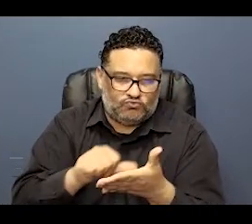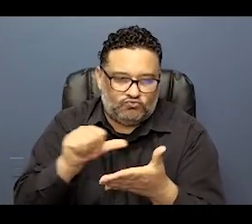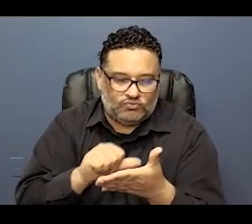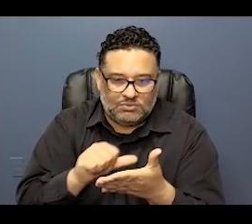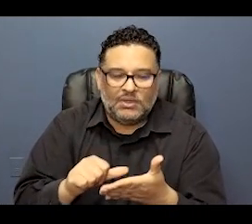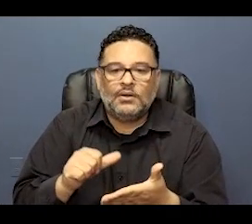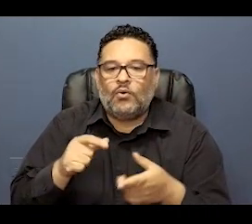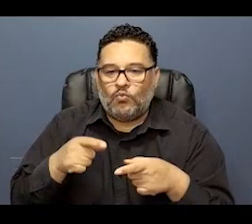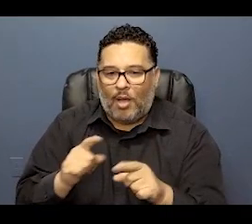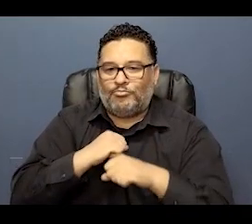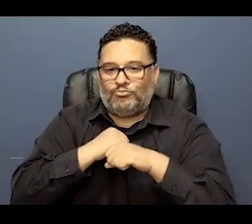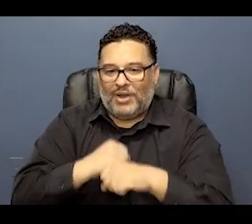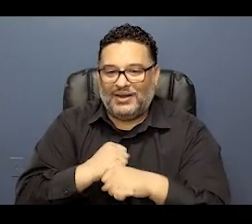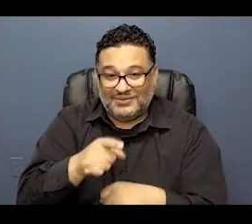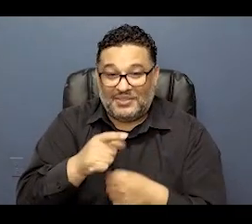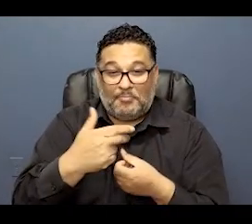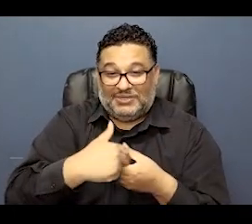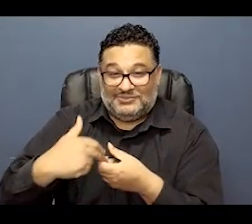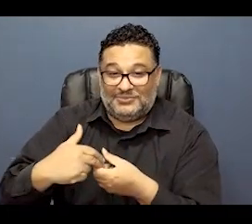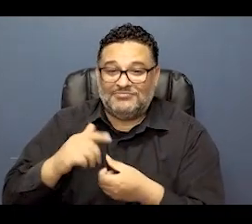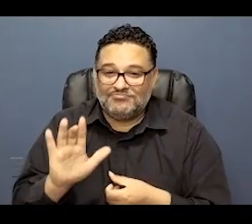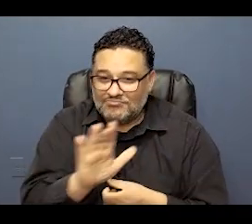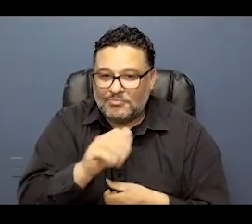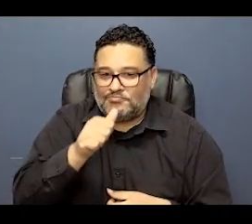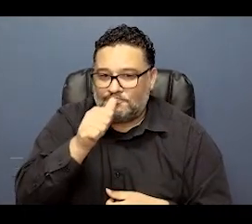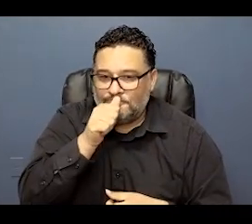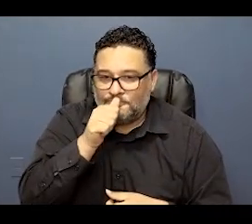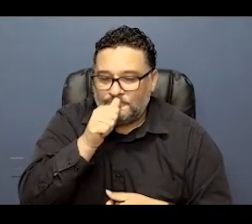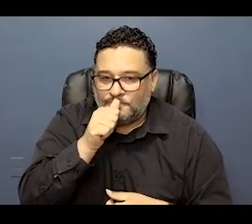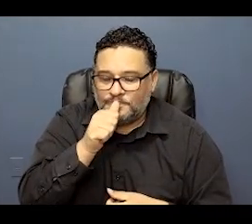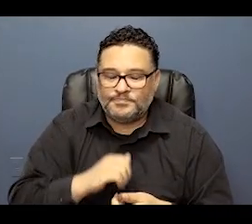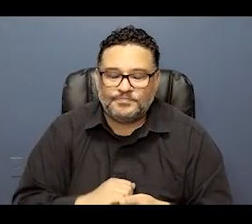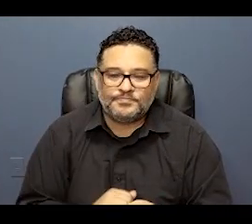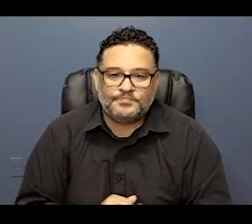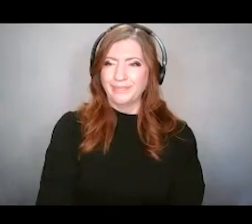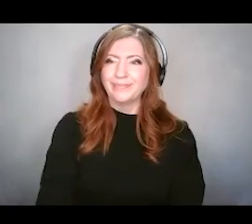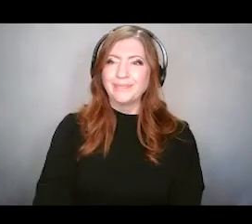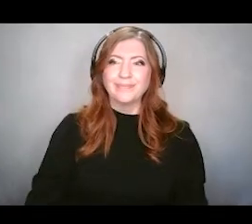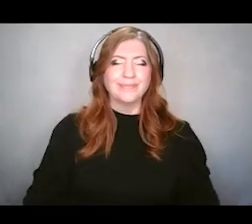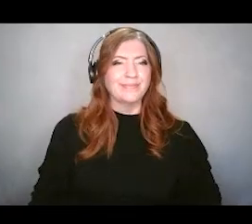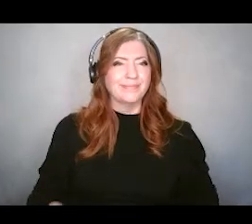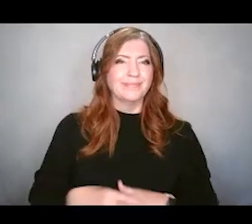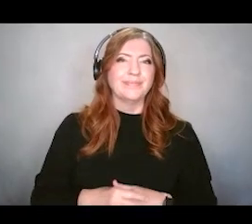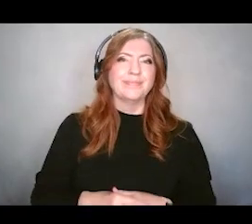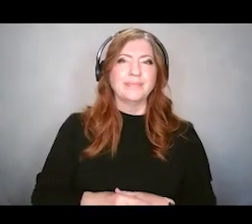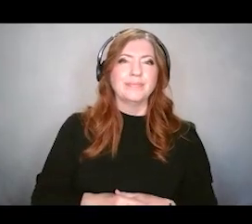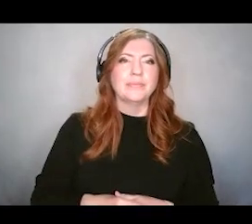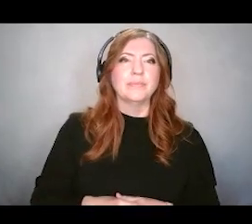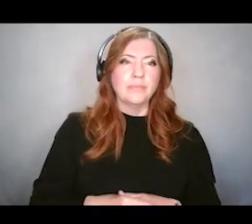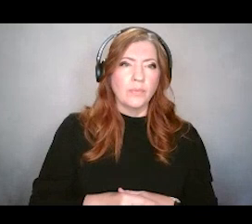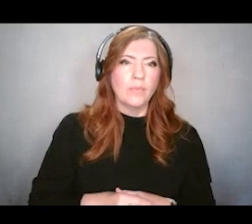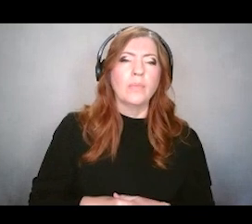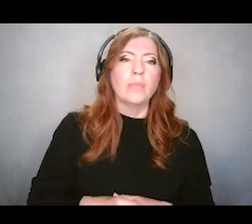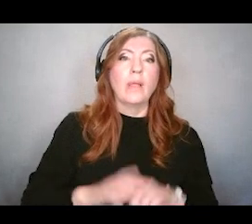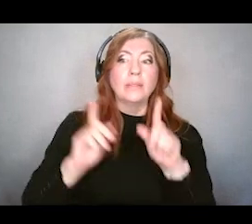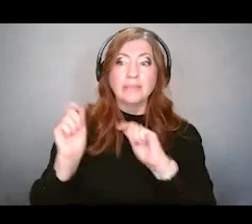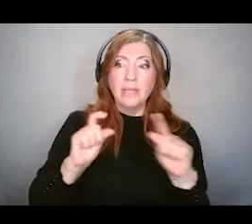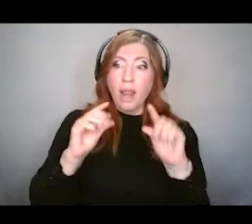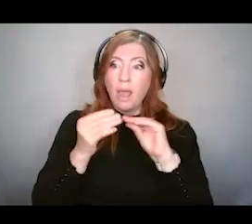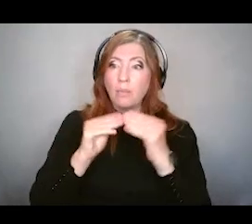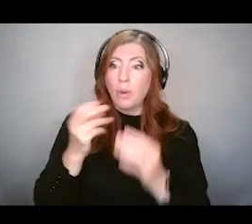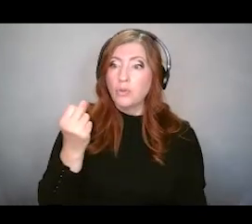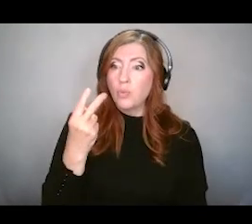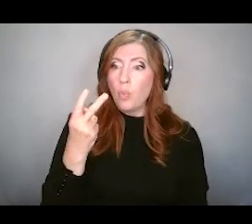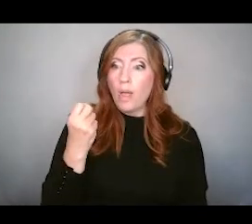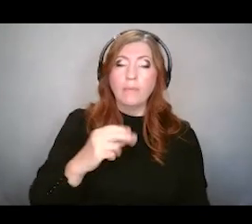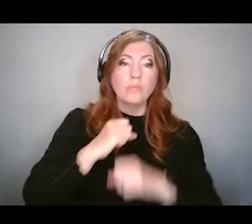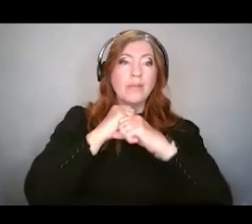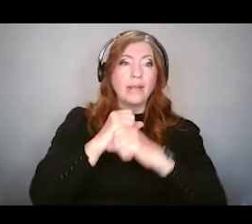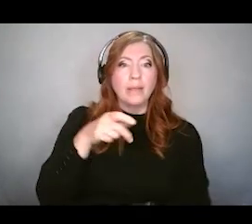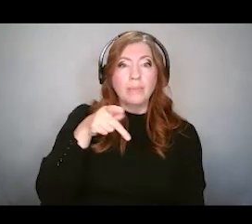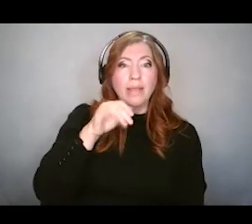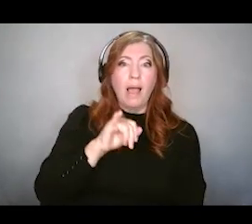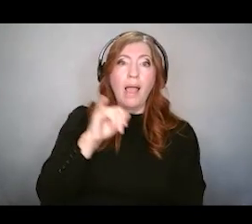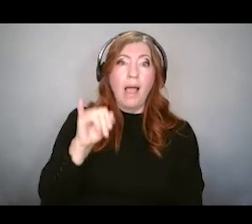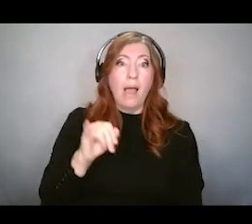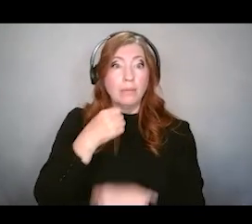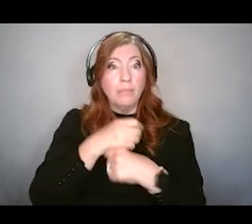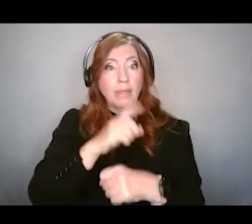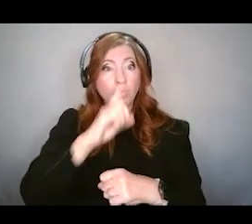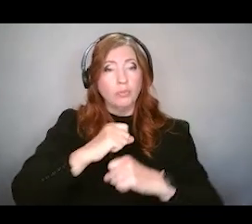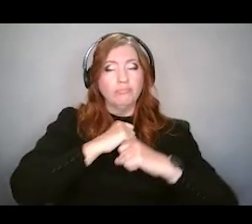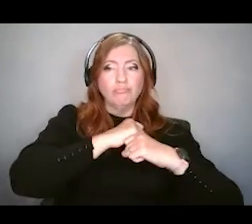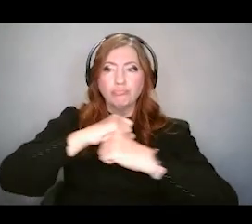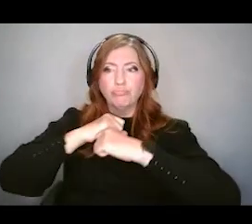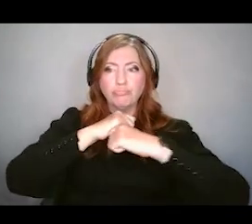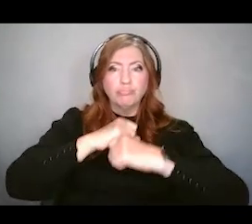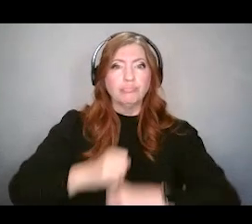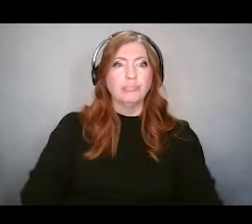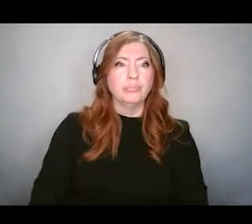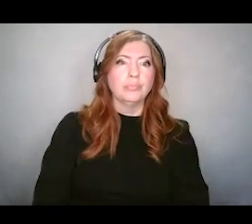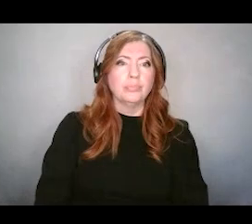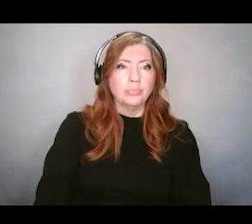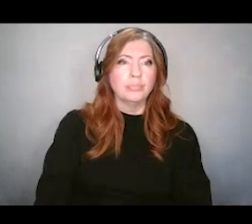same page while protecting participant privacy. Slide 12, Protecting PII and Ensuring Security.